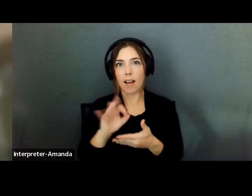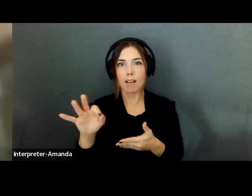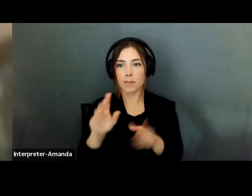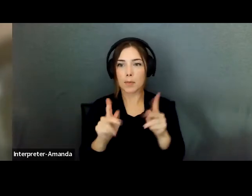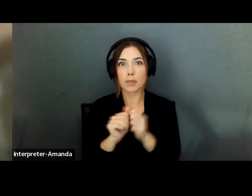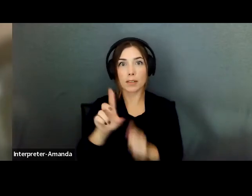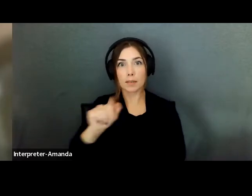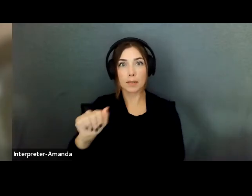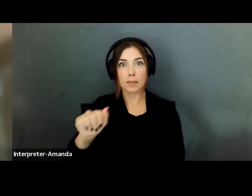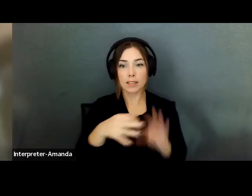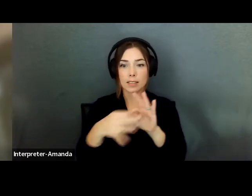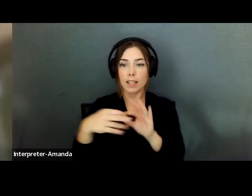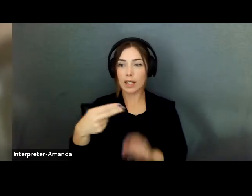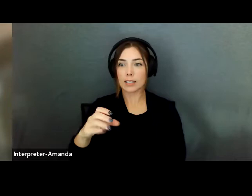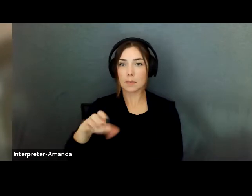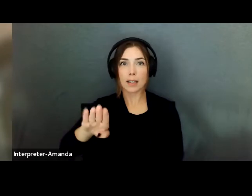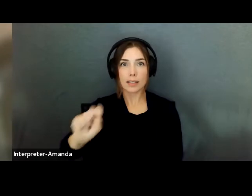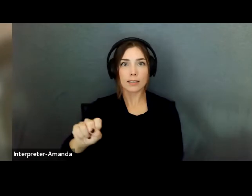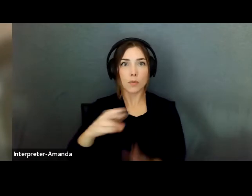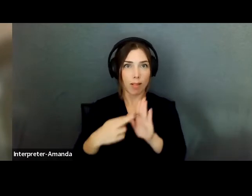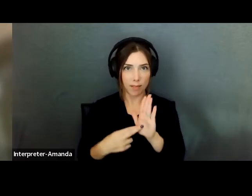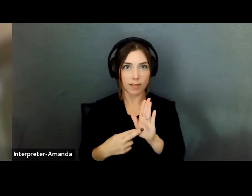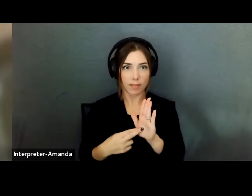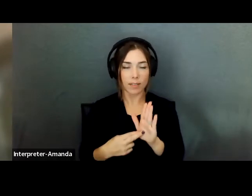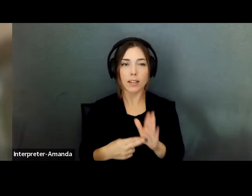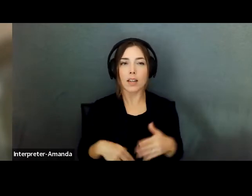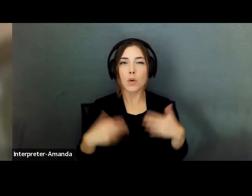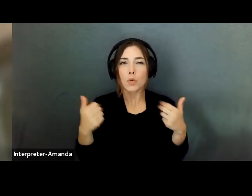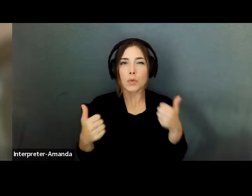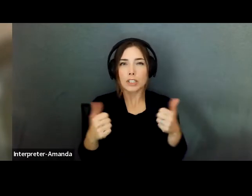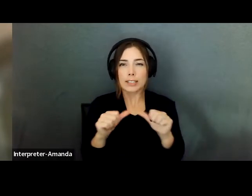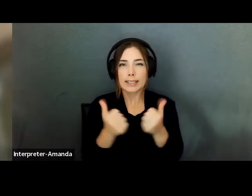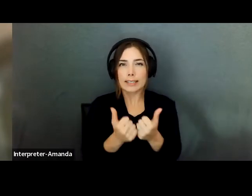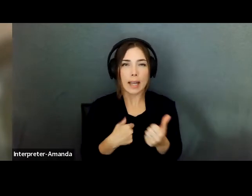So when I'm talking about state agencies I'm essentially talking about entities that have